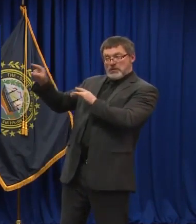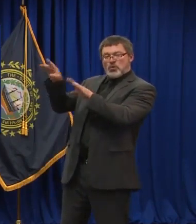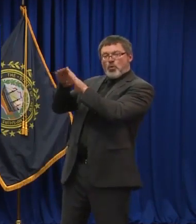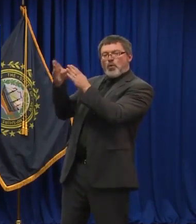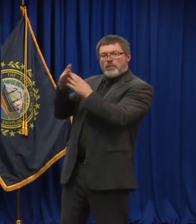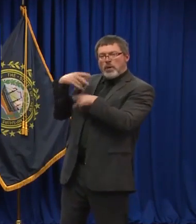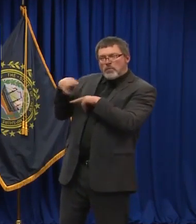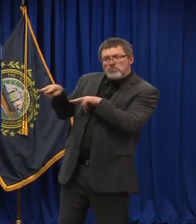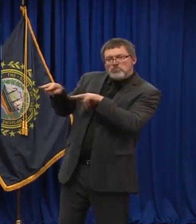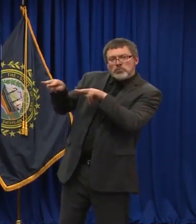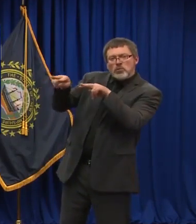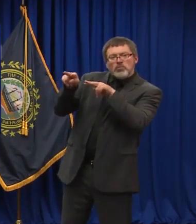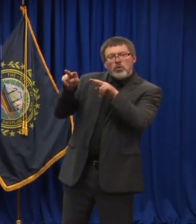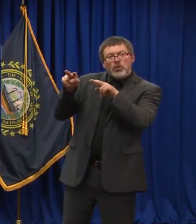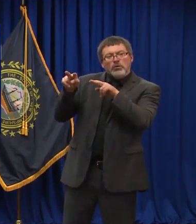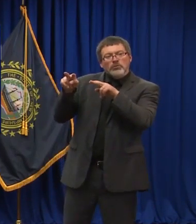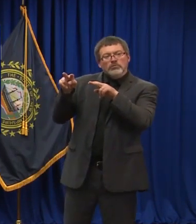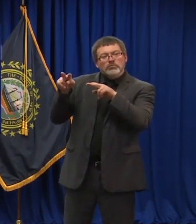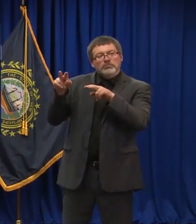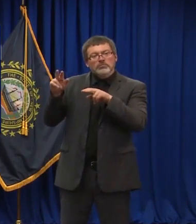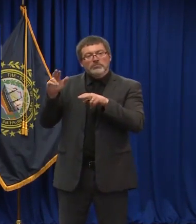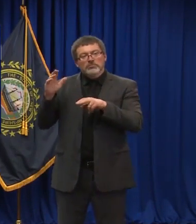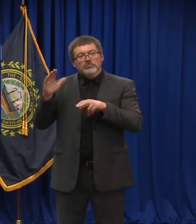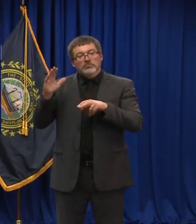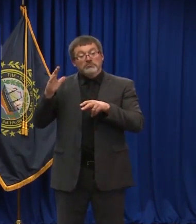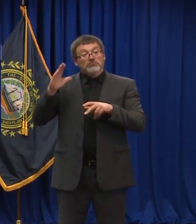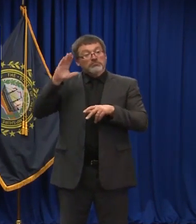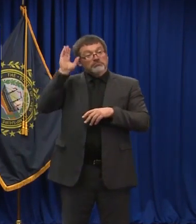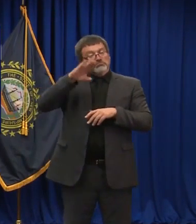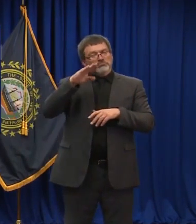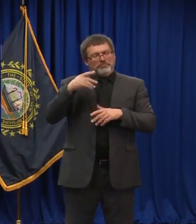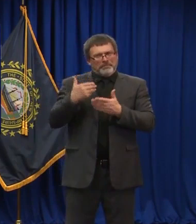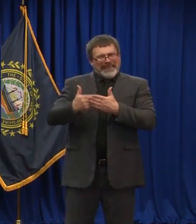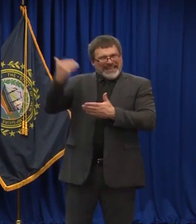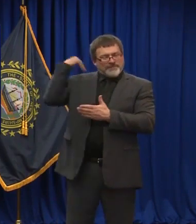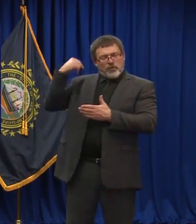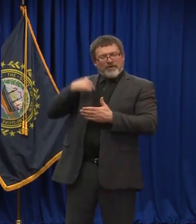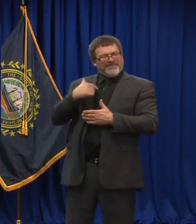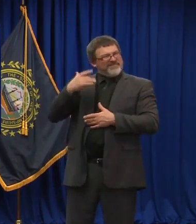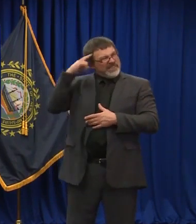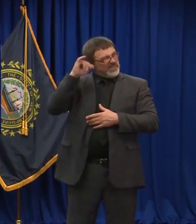I’VE GOT TO TELL YOU, I DIDN’T THINK WE WERE GOING TO BE ABLE TO GET HERE BY JUNE 29, BUT WE ARE AND WE’RE DOING IT WITH GREAT CONFIDENCE.